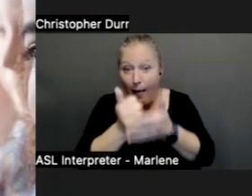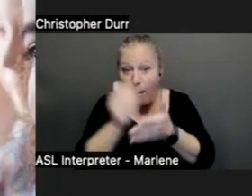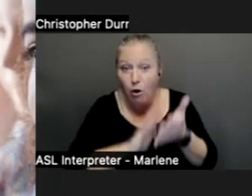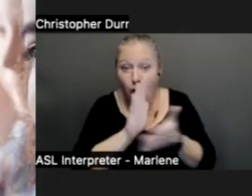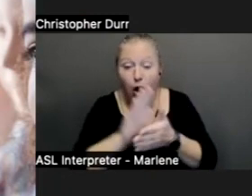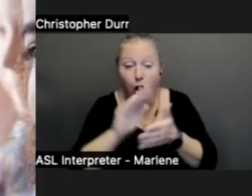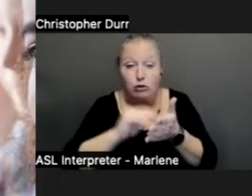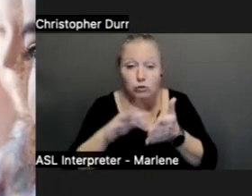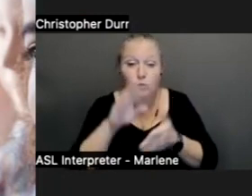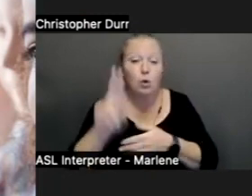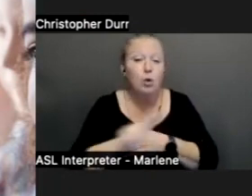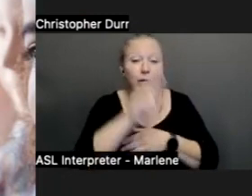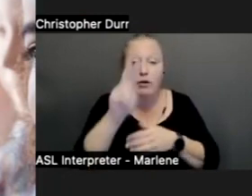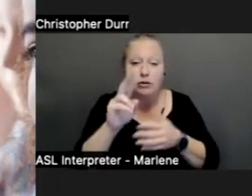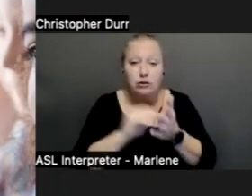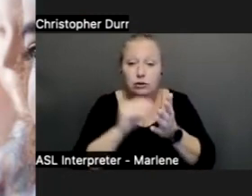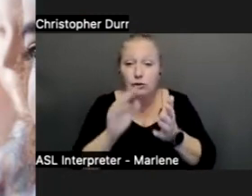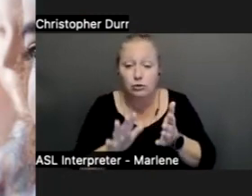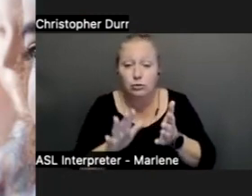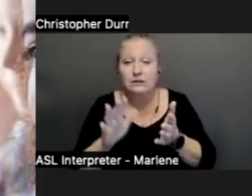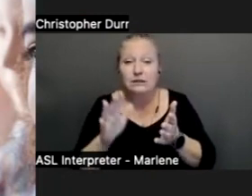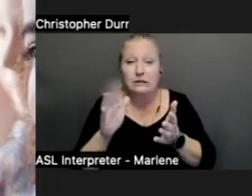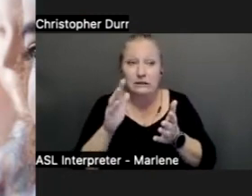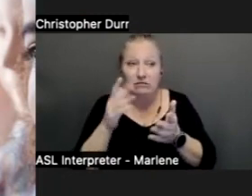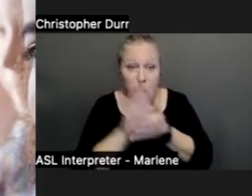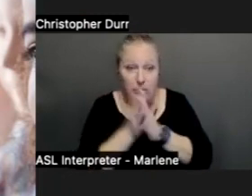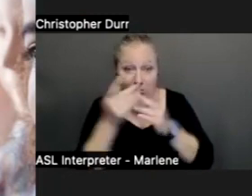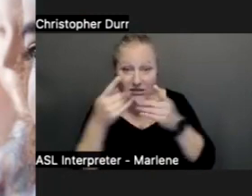or university students that have been, you know, kind of successful in this? The answer is yes,